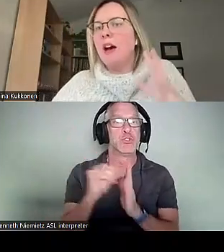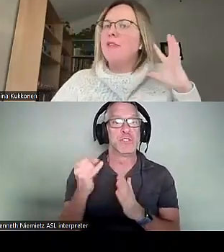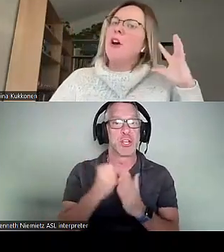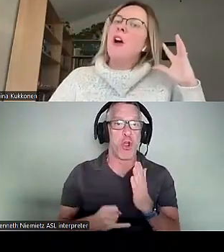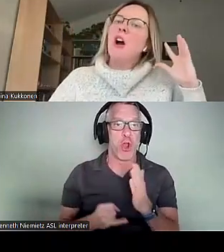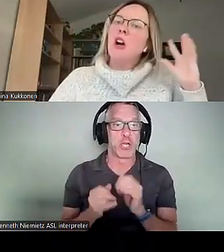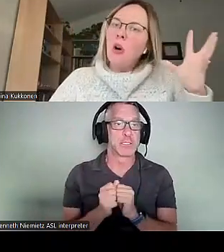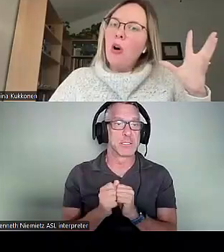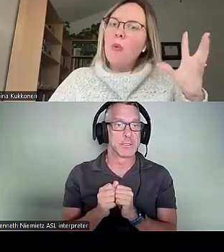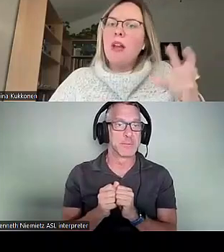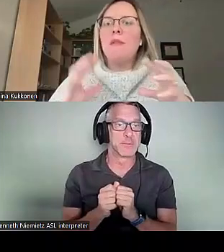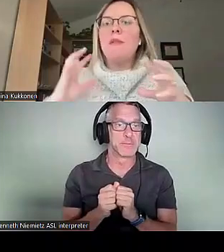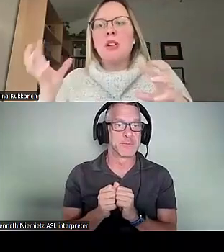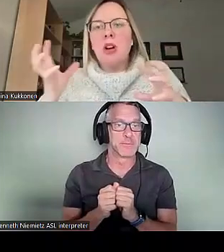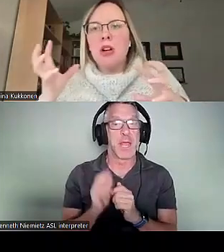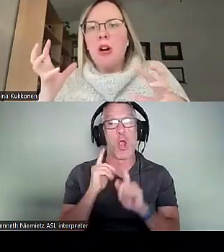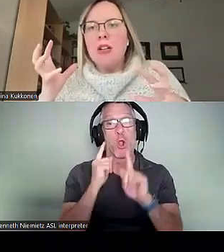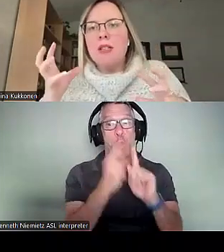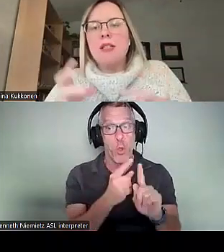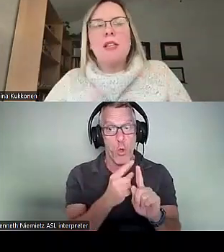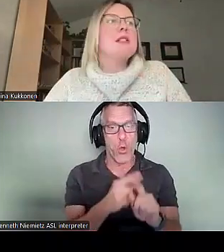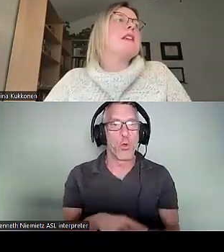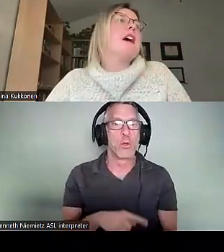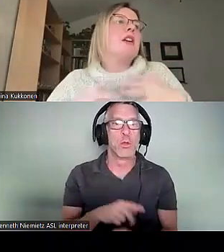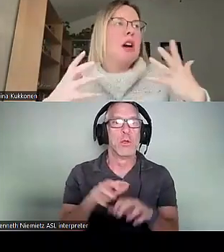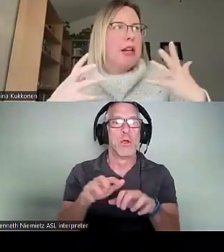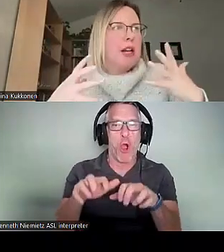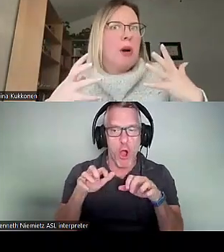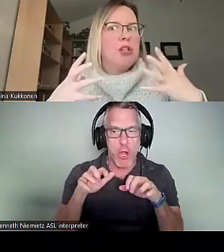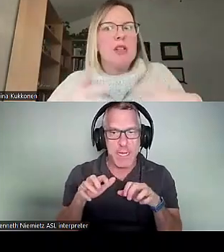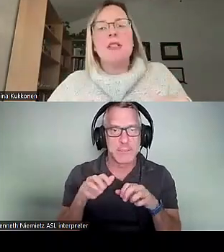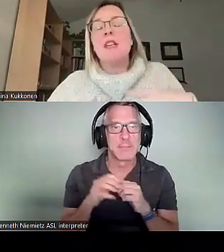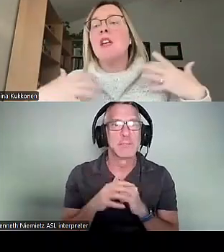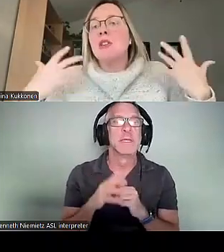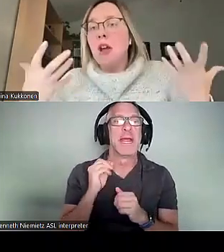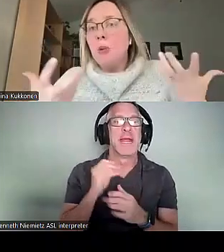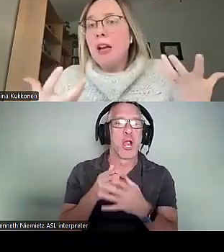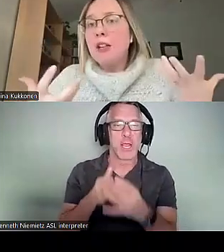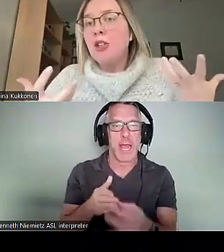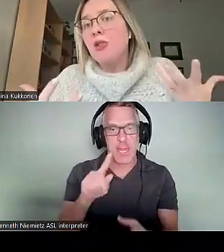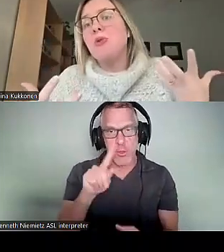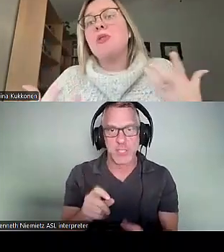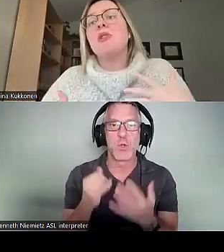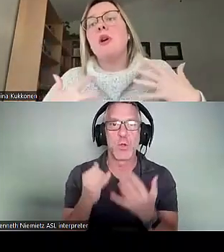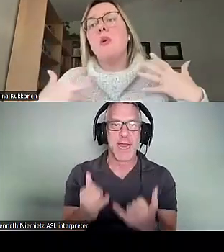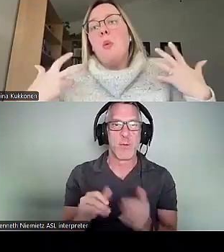have our goal, we have our target audiences and our guiding questions. So now we had to choose